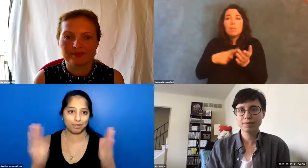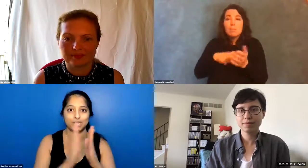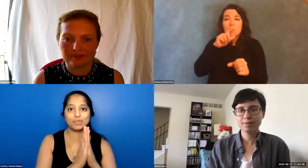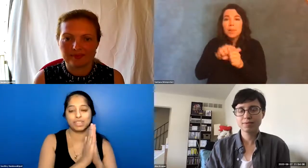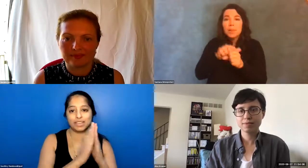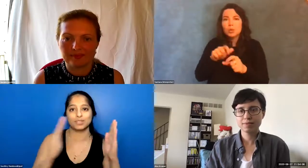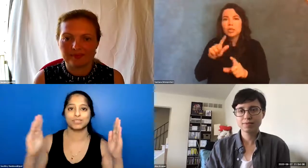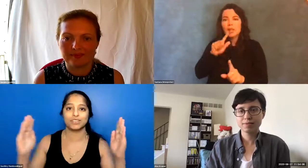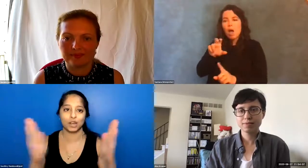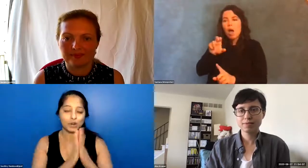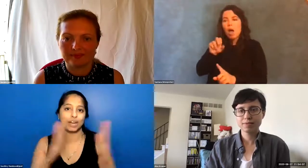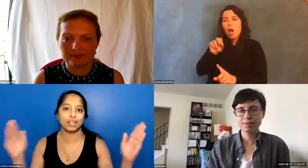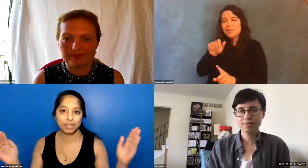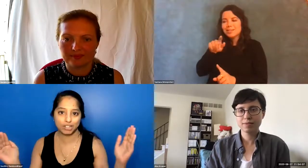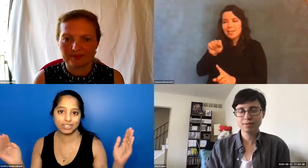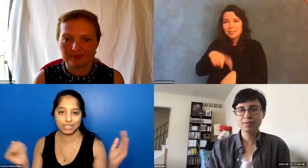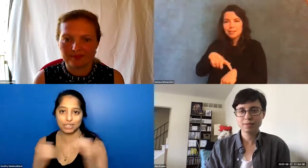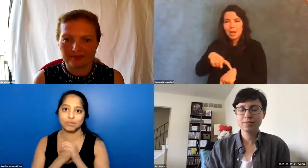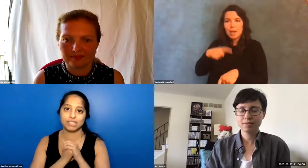Which is something that's a gradient measure, it's continuous.